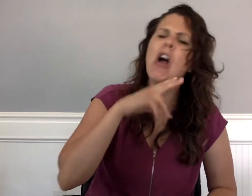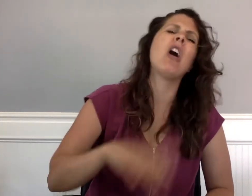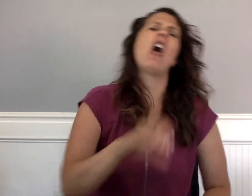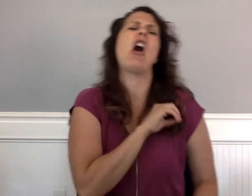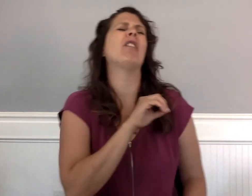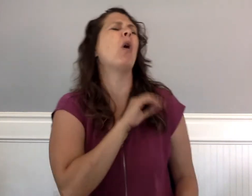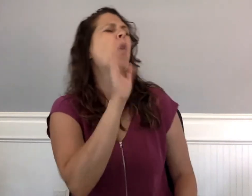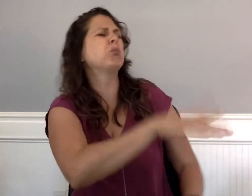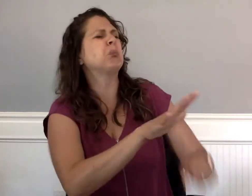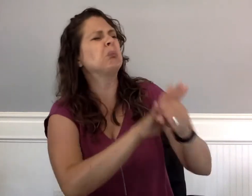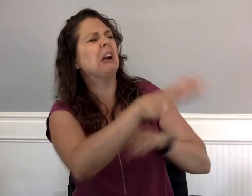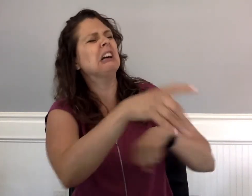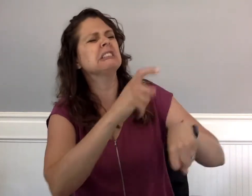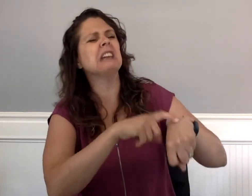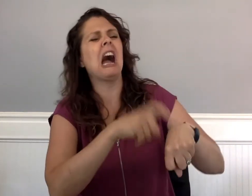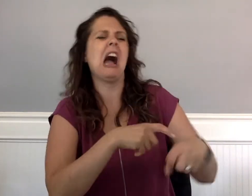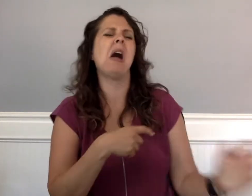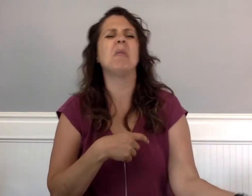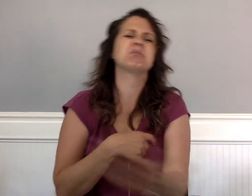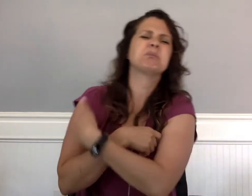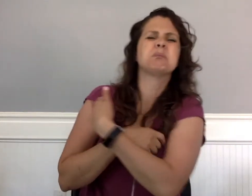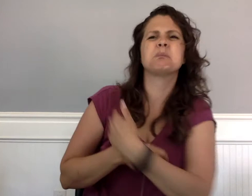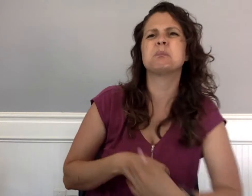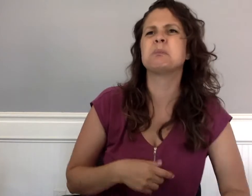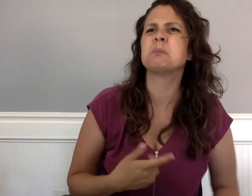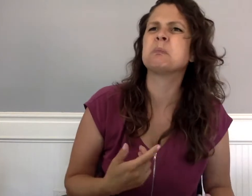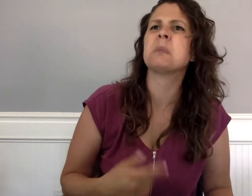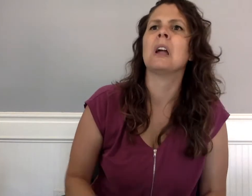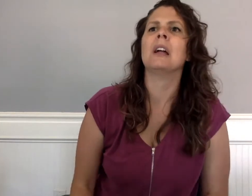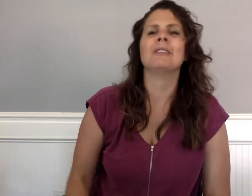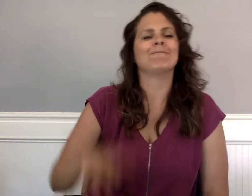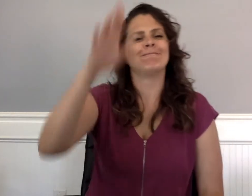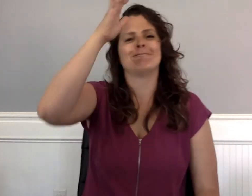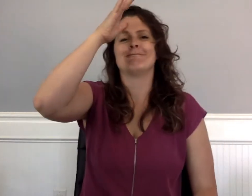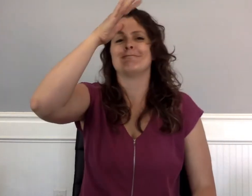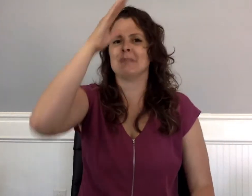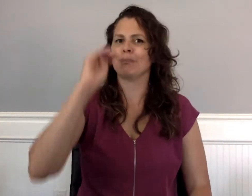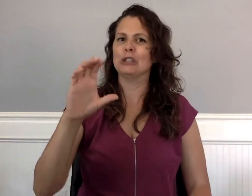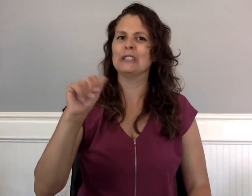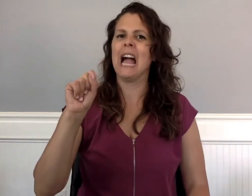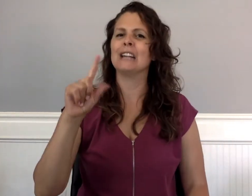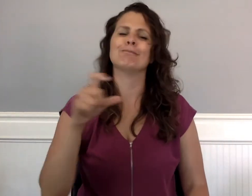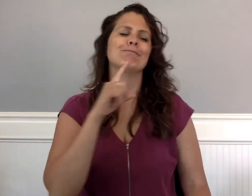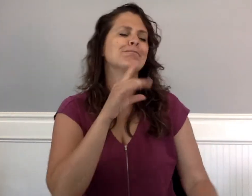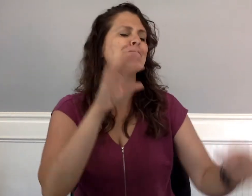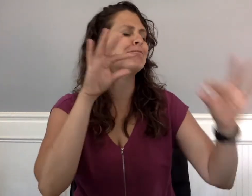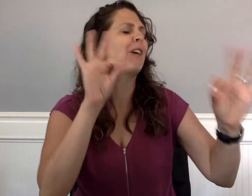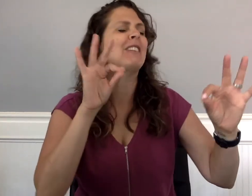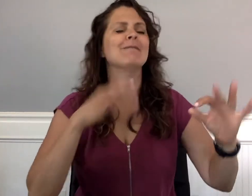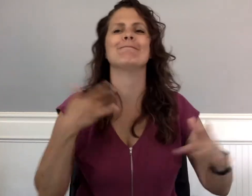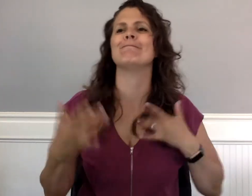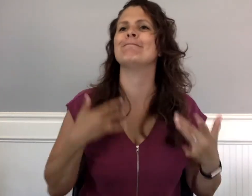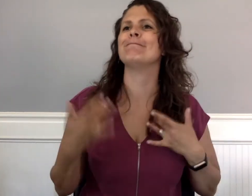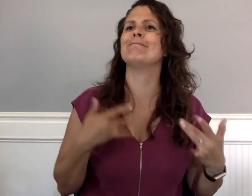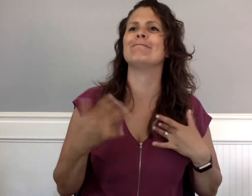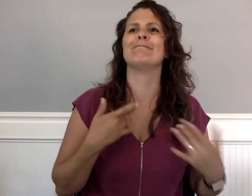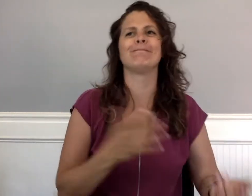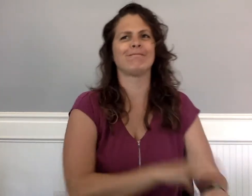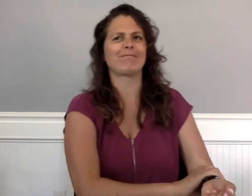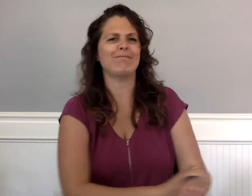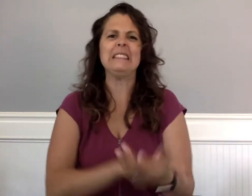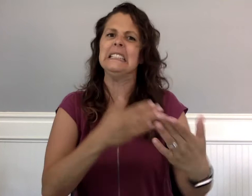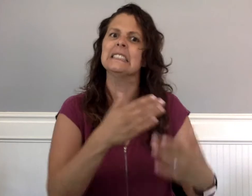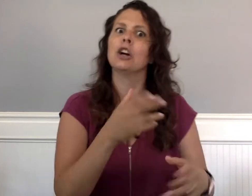“Oh, you have plenty of time,” Oliver said. “Excellent!” Mr. Castle took Charlie’s arm.